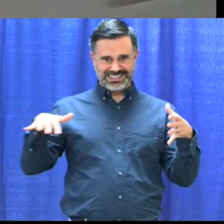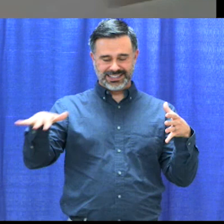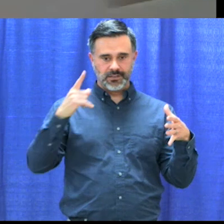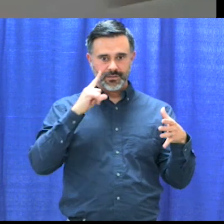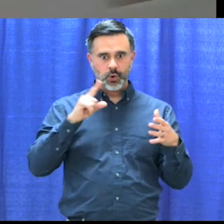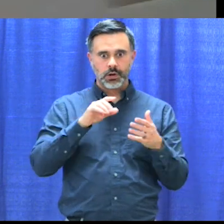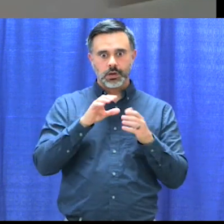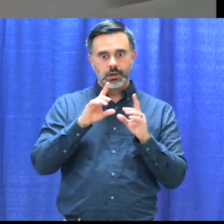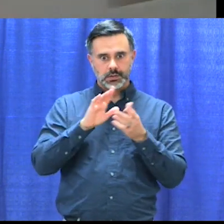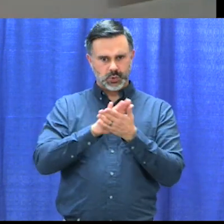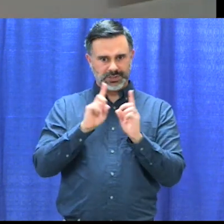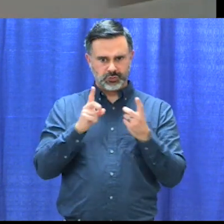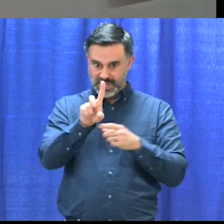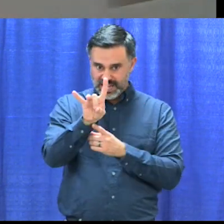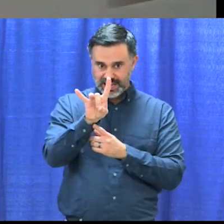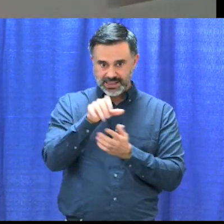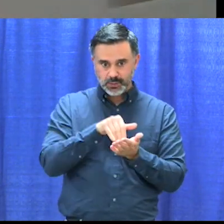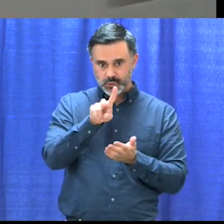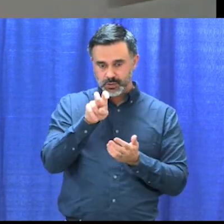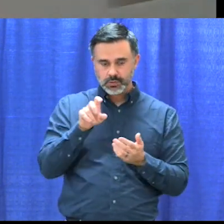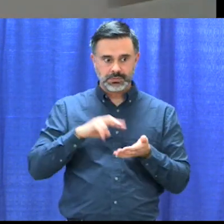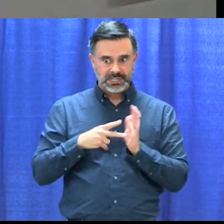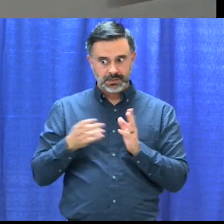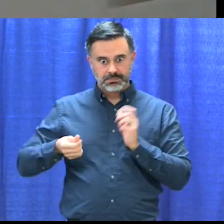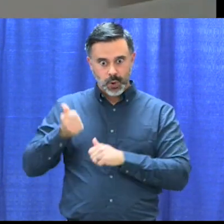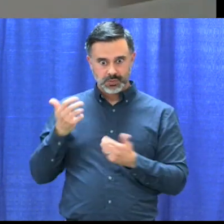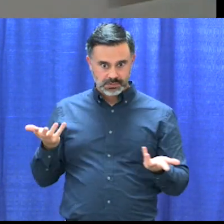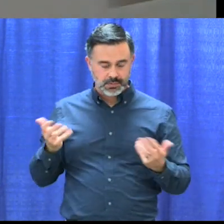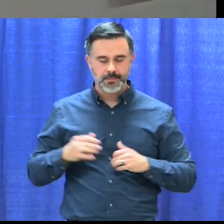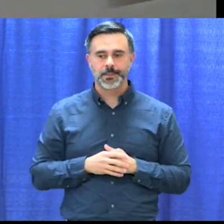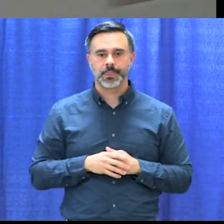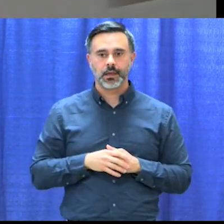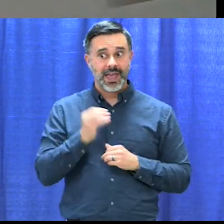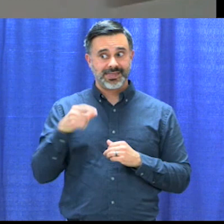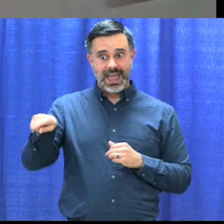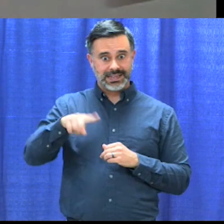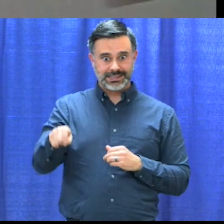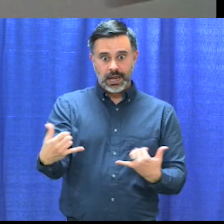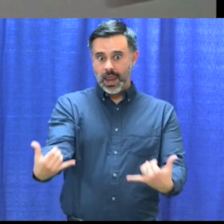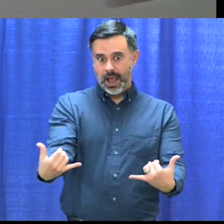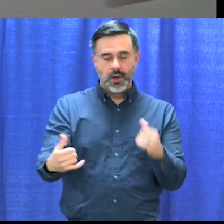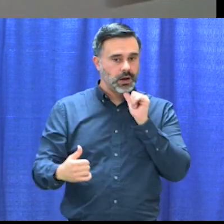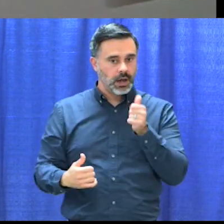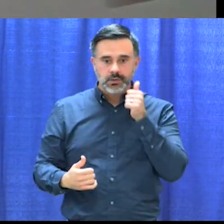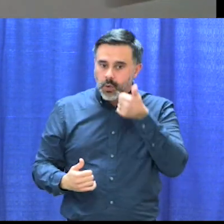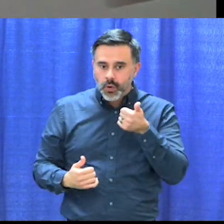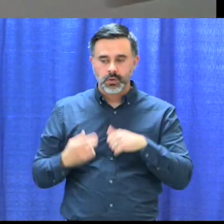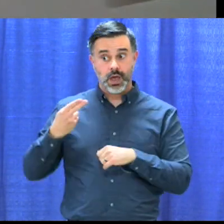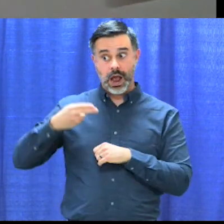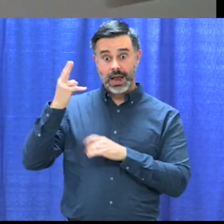That assistance is needed now and not tomorrow Access to high-speed Internet is critical.